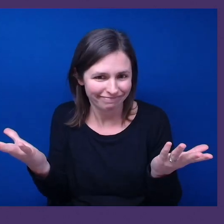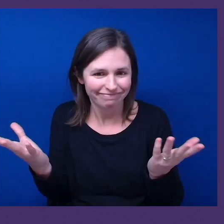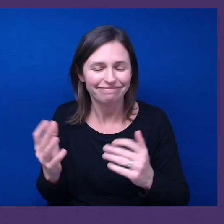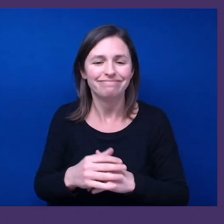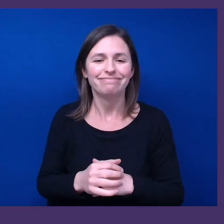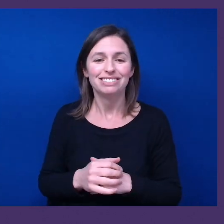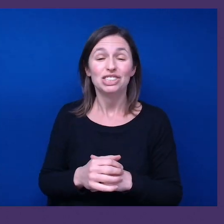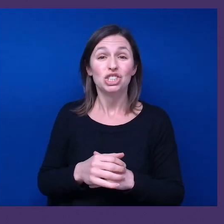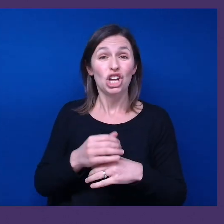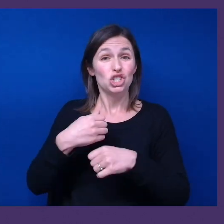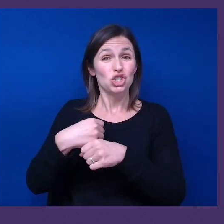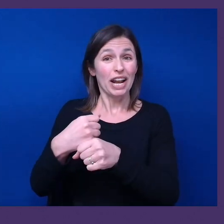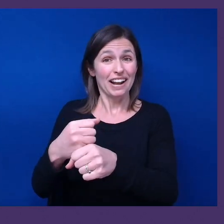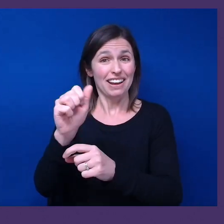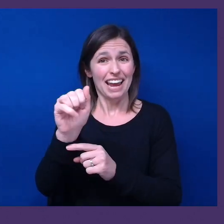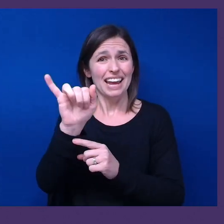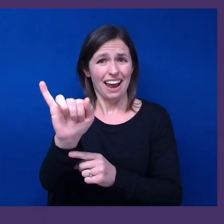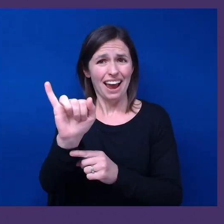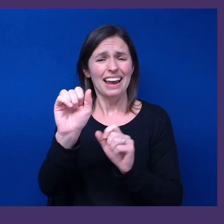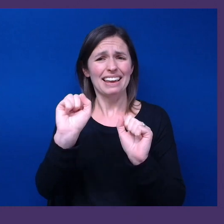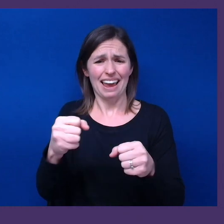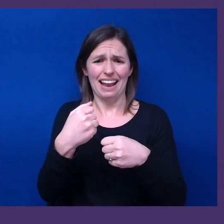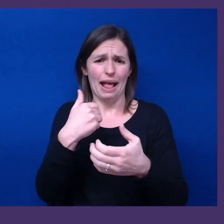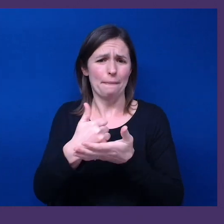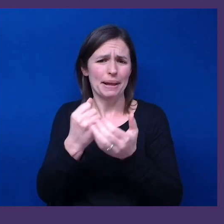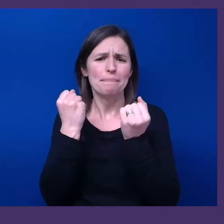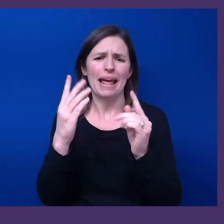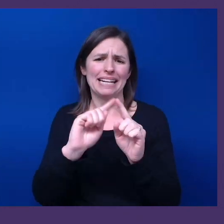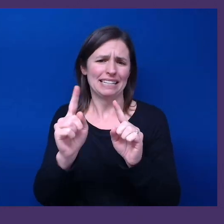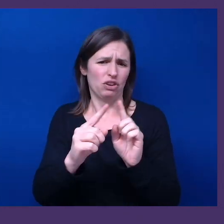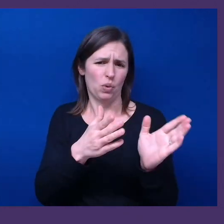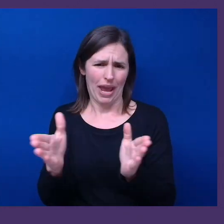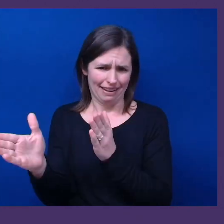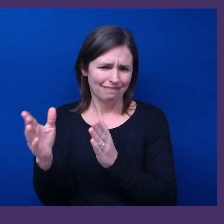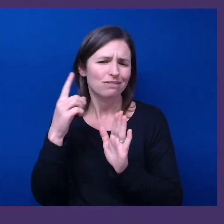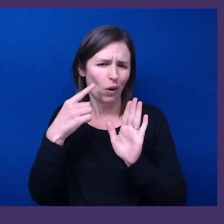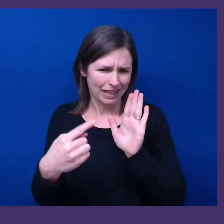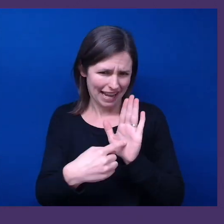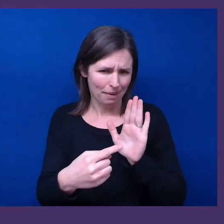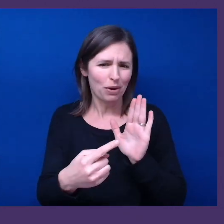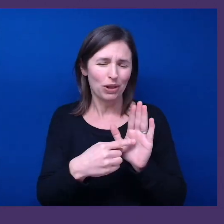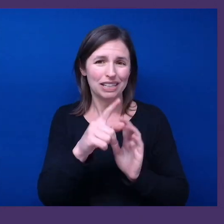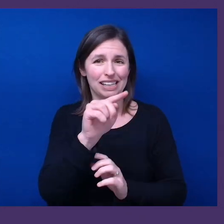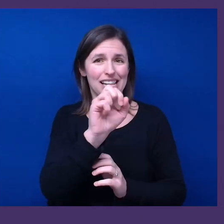like we've heard previously today, support with decision-making, improve hiring practices.